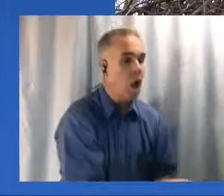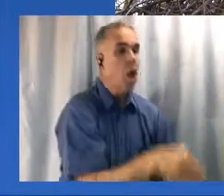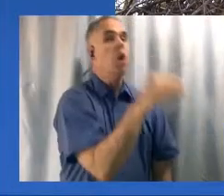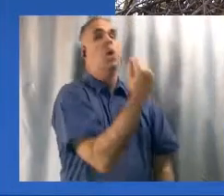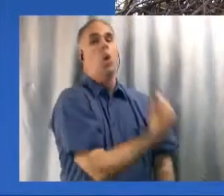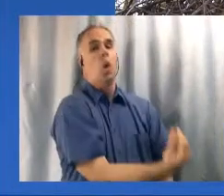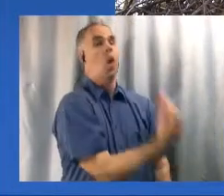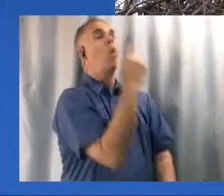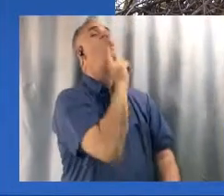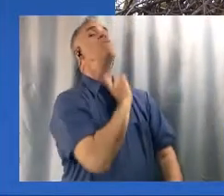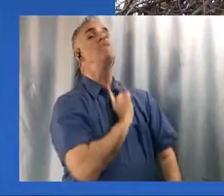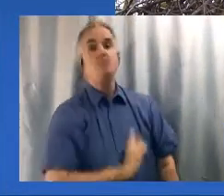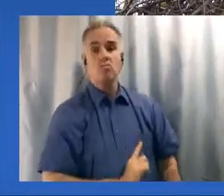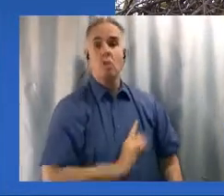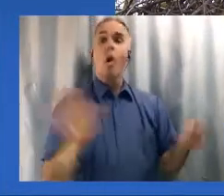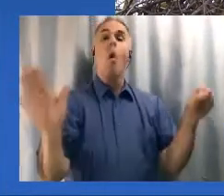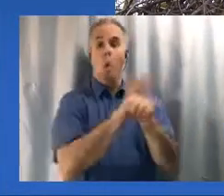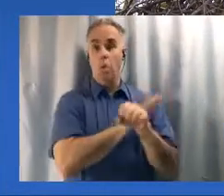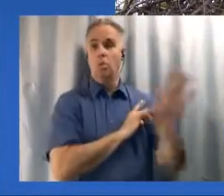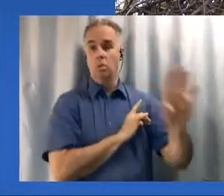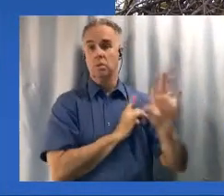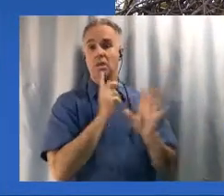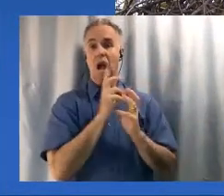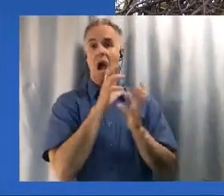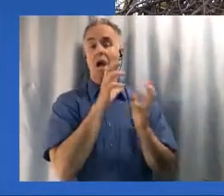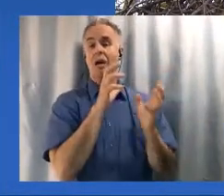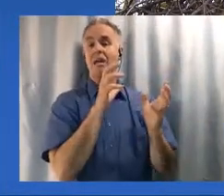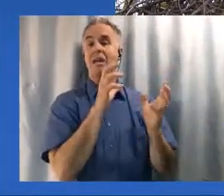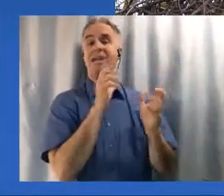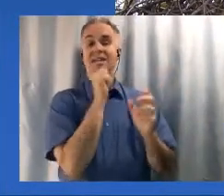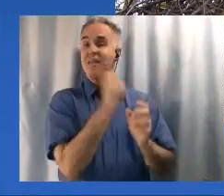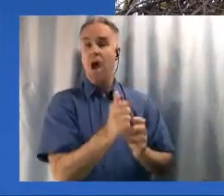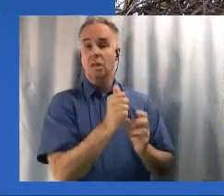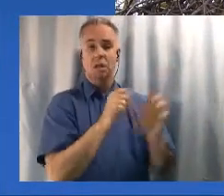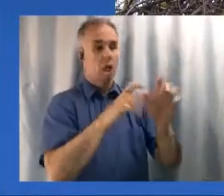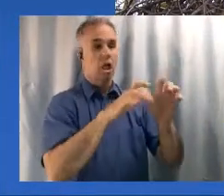When an owl kills an animal that is too big to swallow whole,